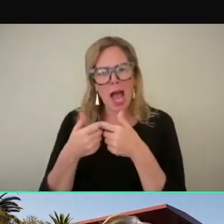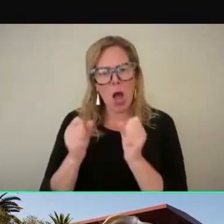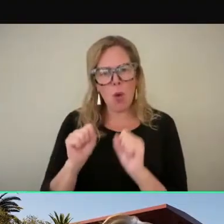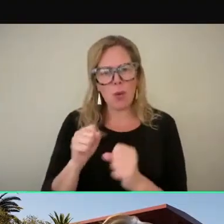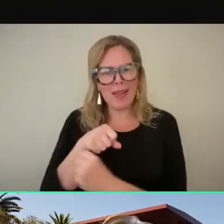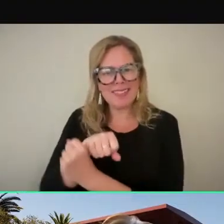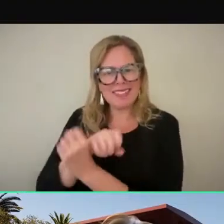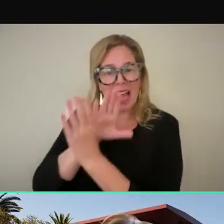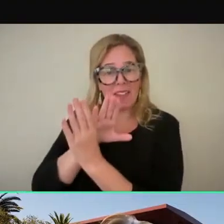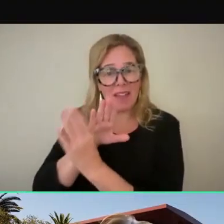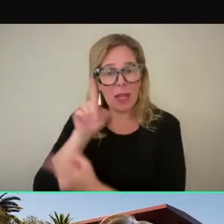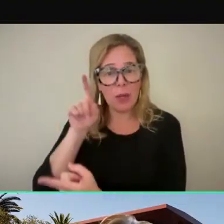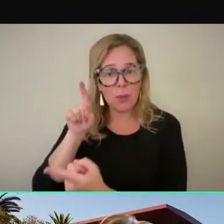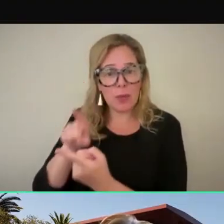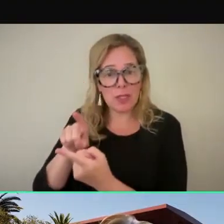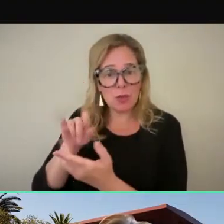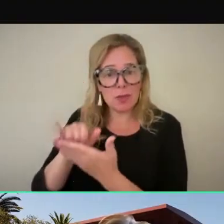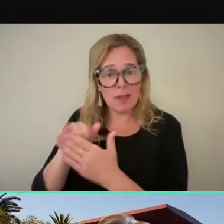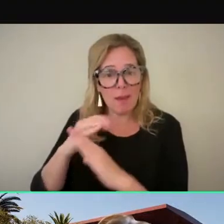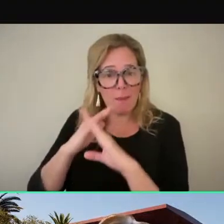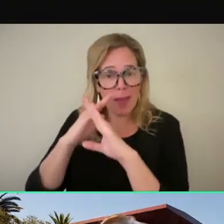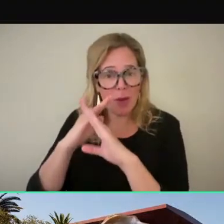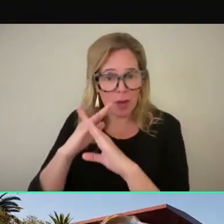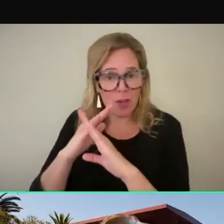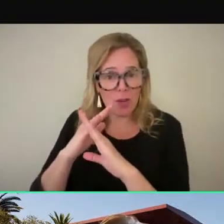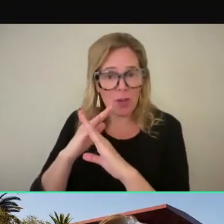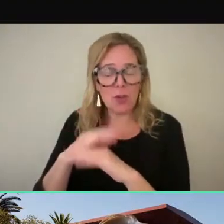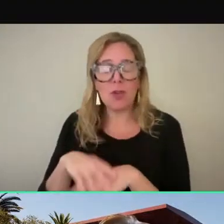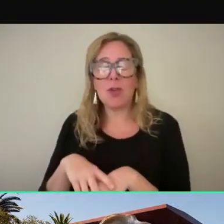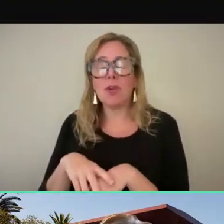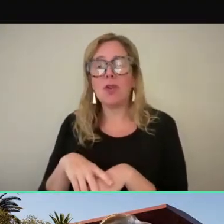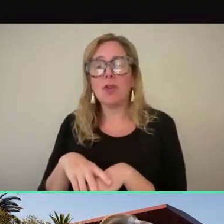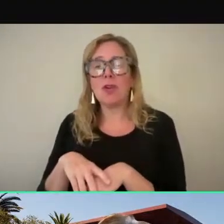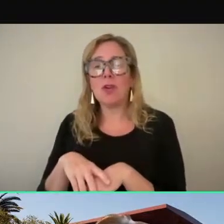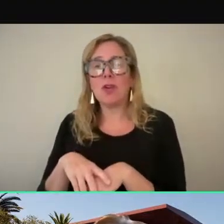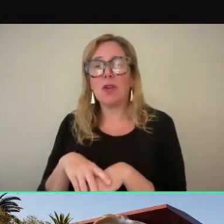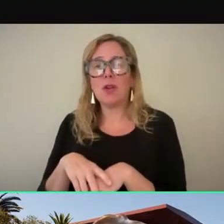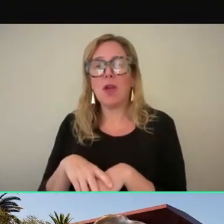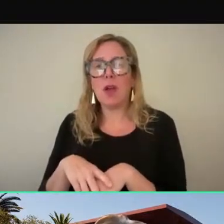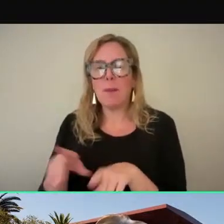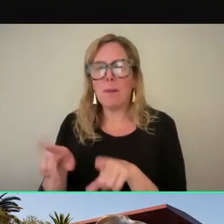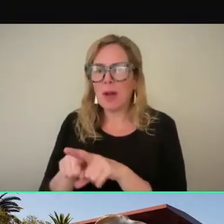autism face? But also, how might it perhaps even unintentionally exacerbate some of the barriers to